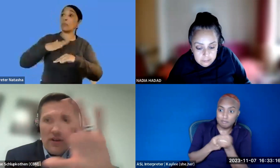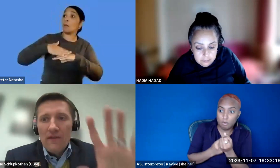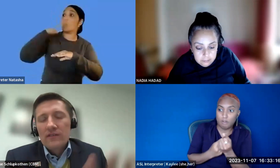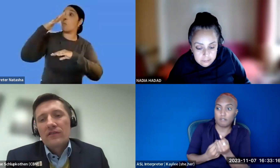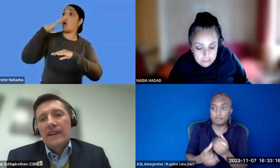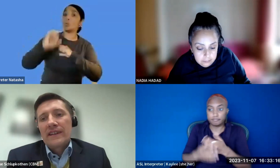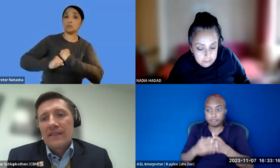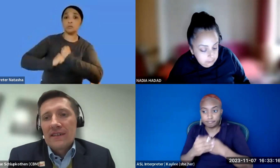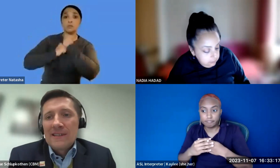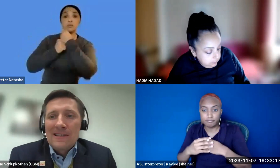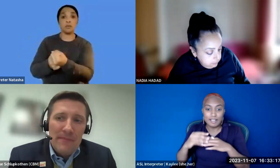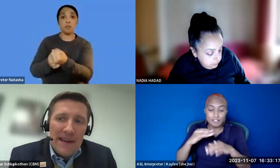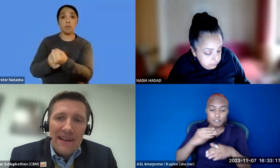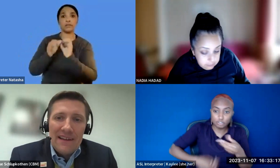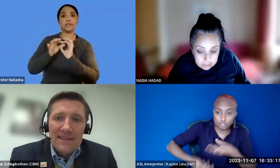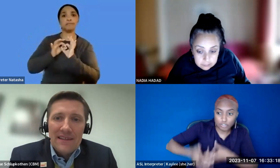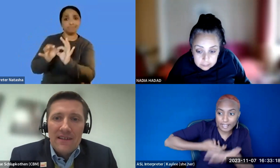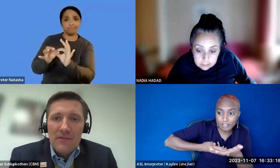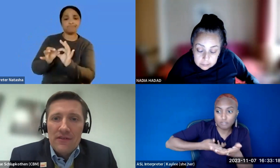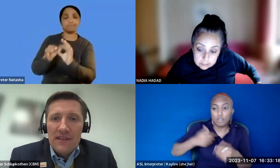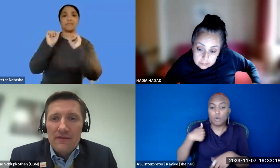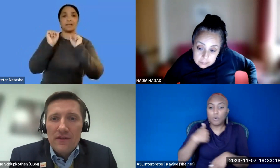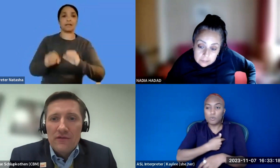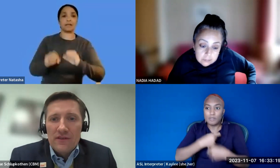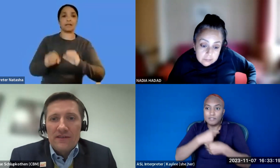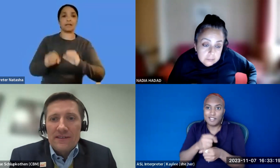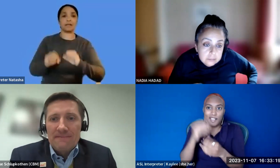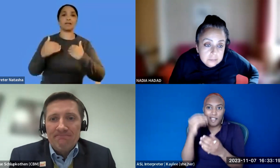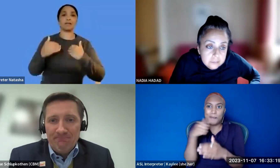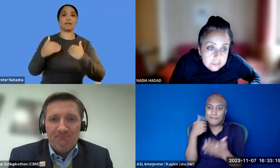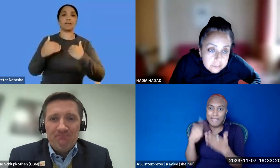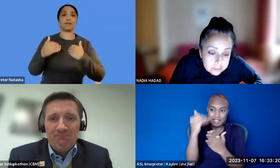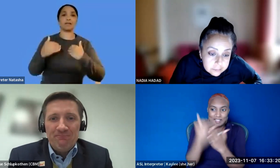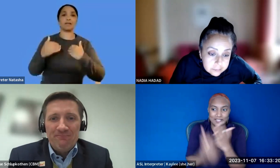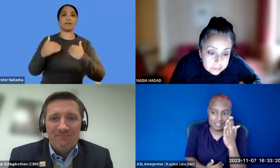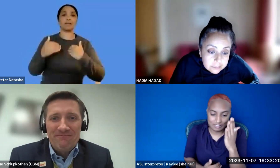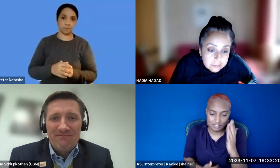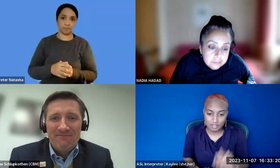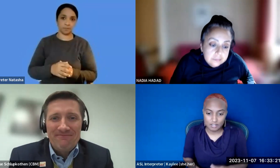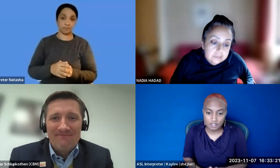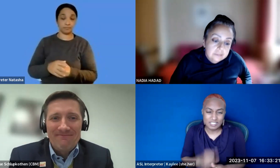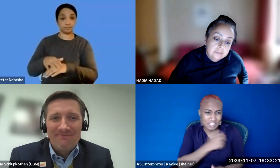we also created a mailing list... Sorry to interrupt. It's really interesting,